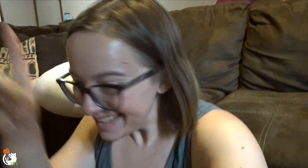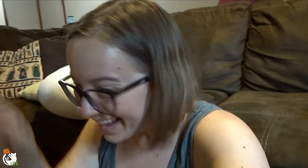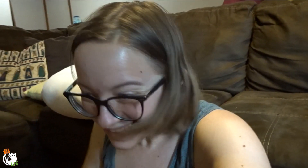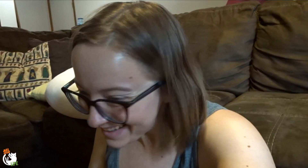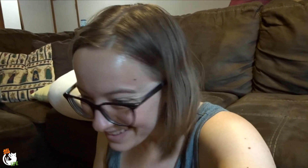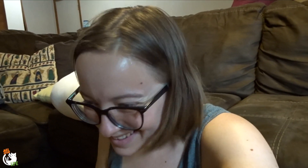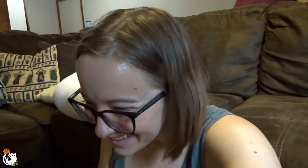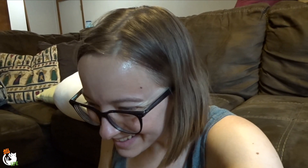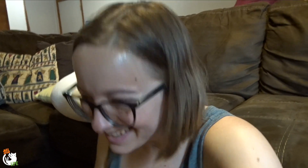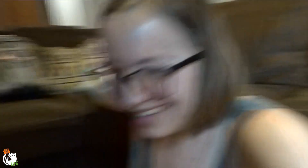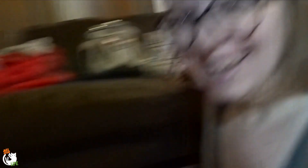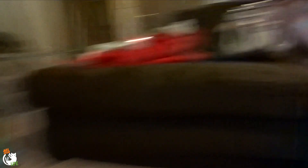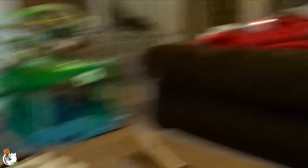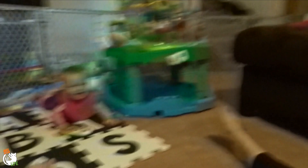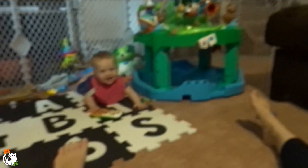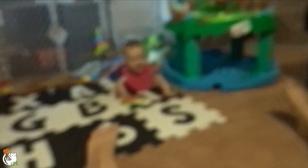It's too tall for you.